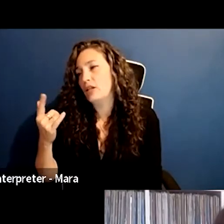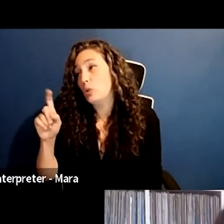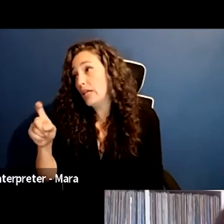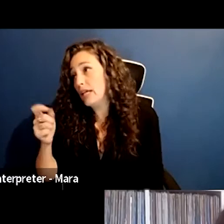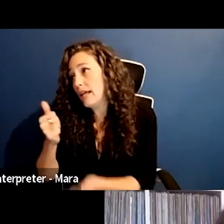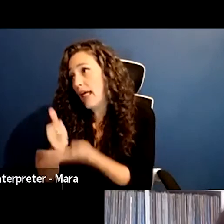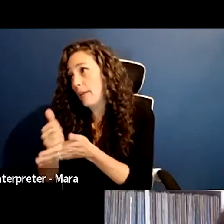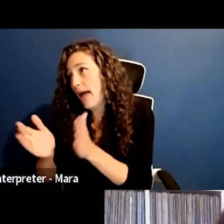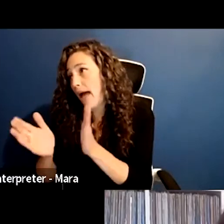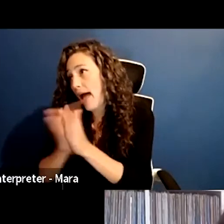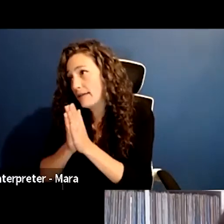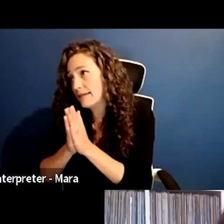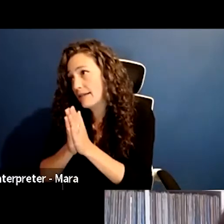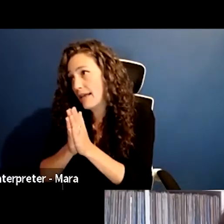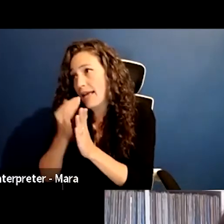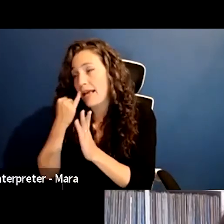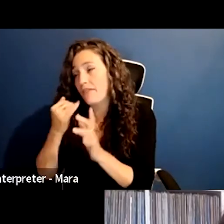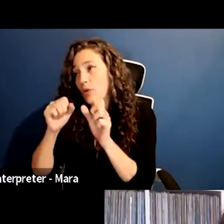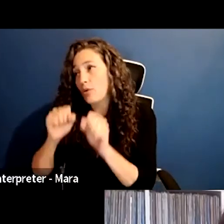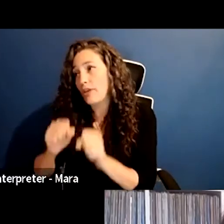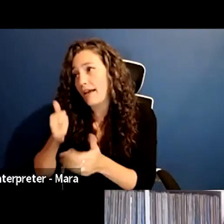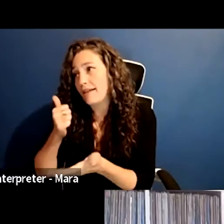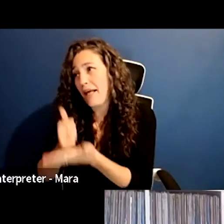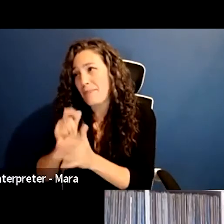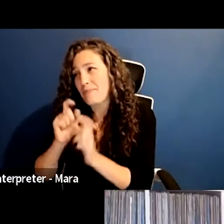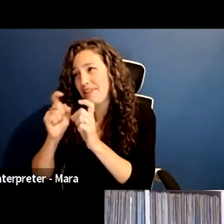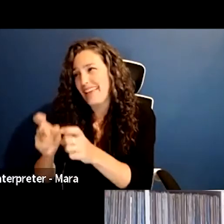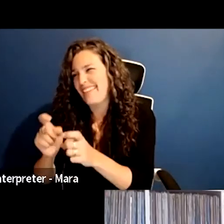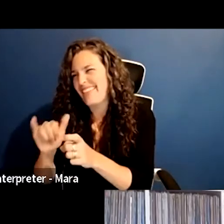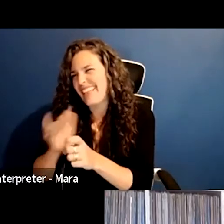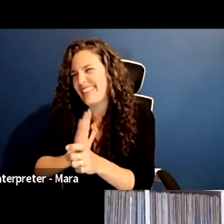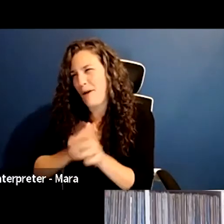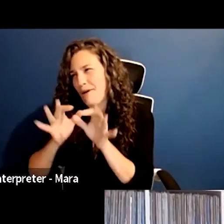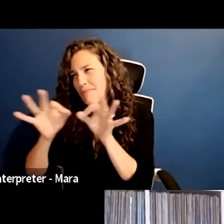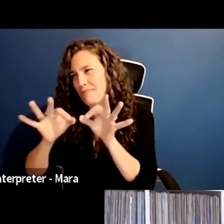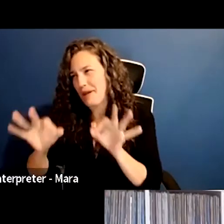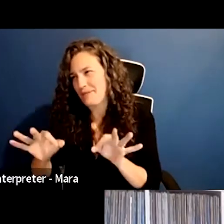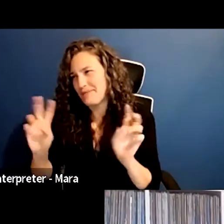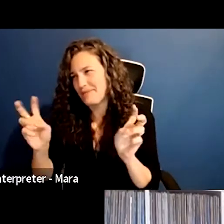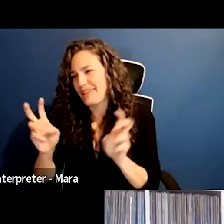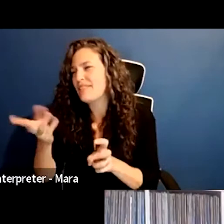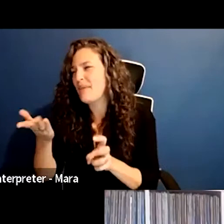And all of that information is on the website. Beautiful. I believe there's also,